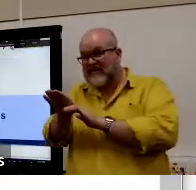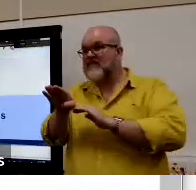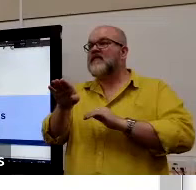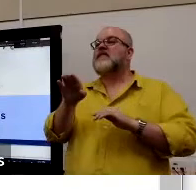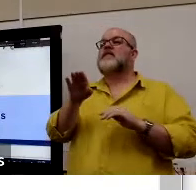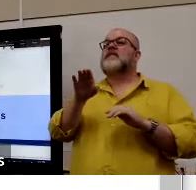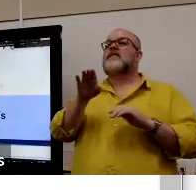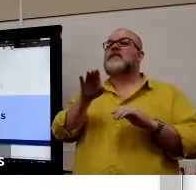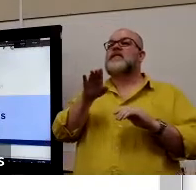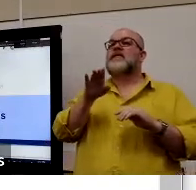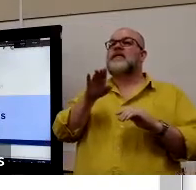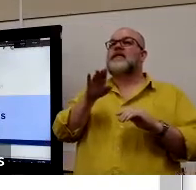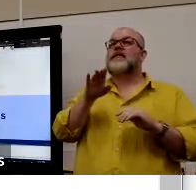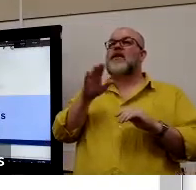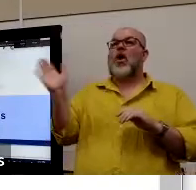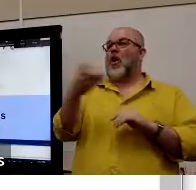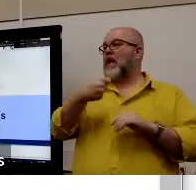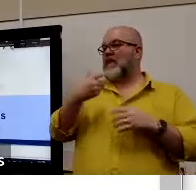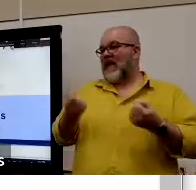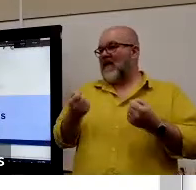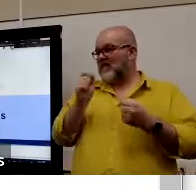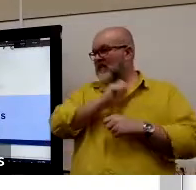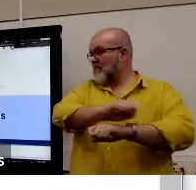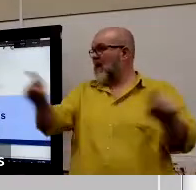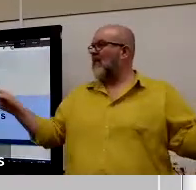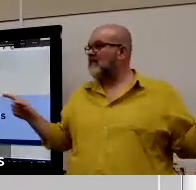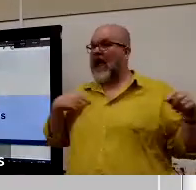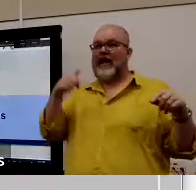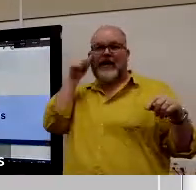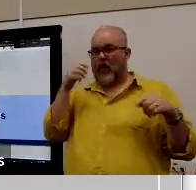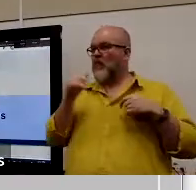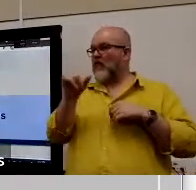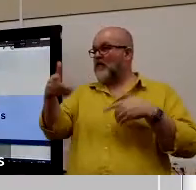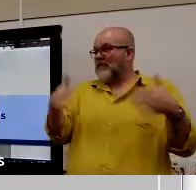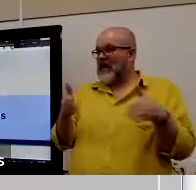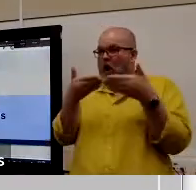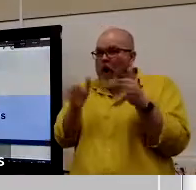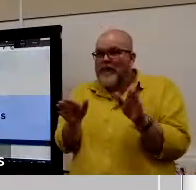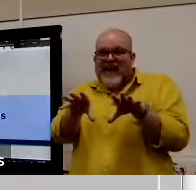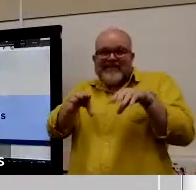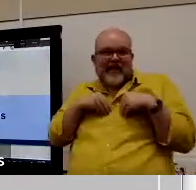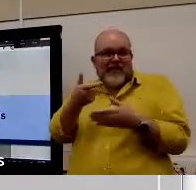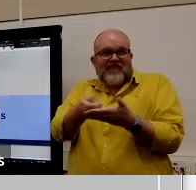So when you log in... All members have their email and I know whether you've opened and accepted the invitation.